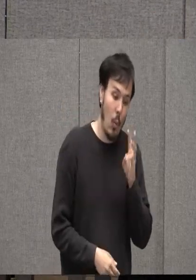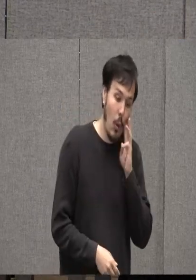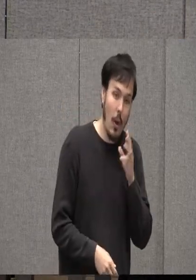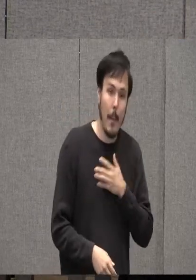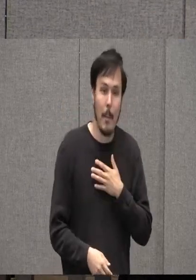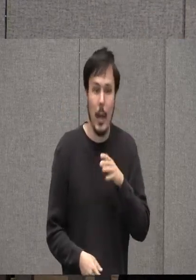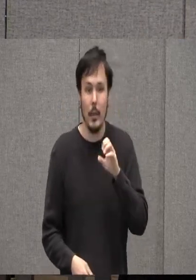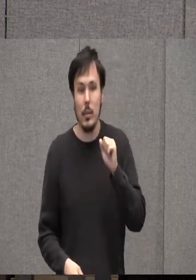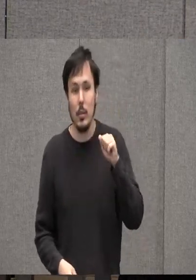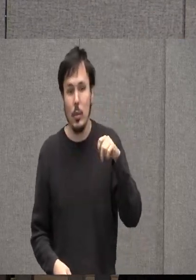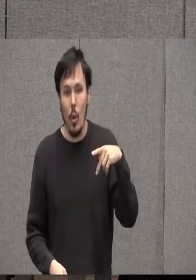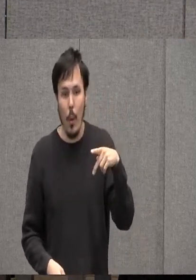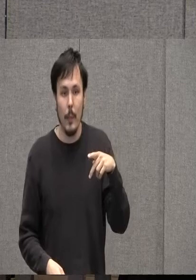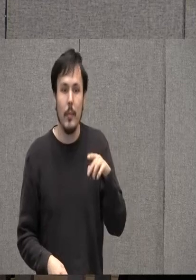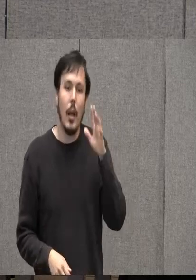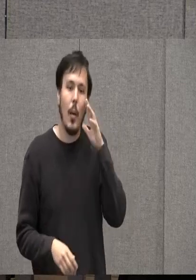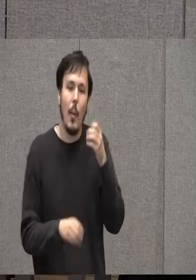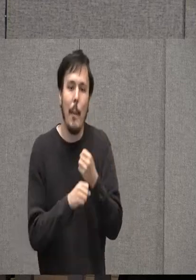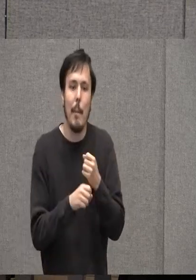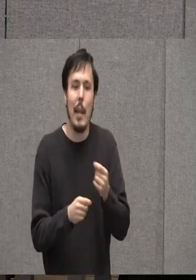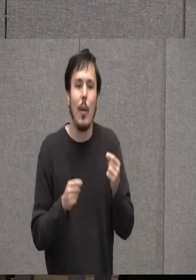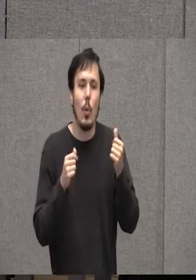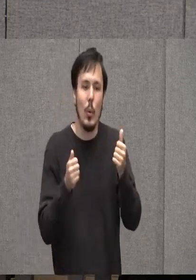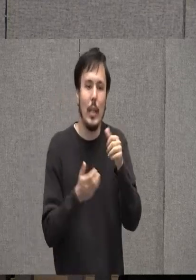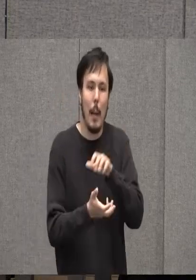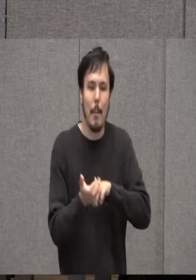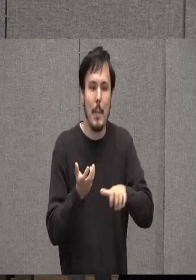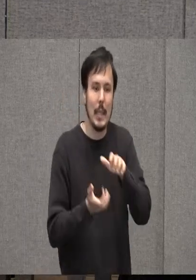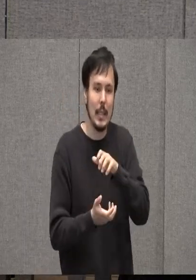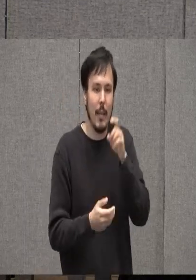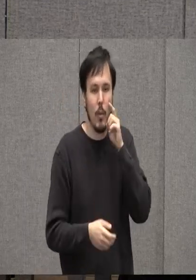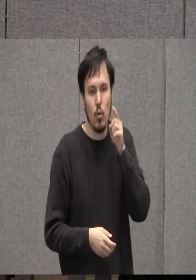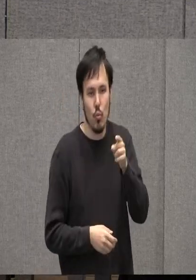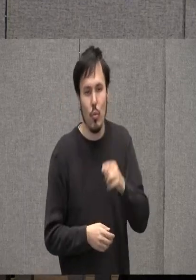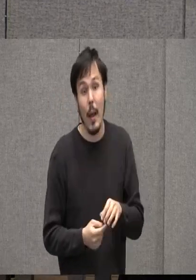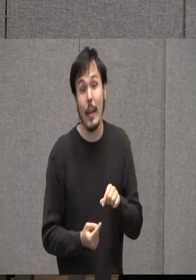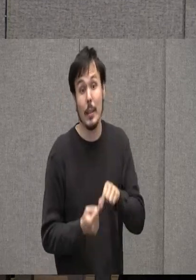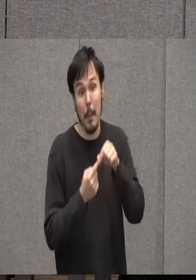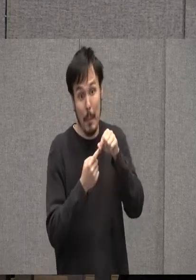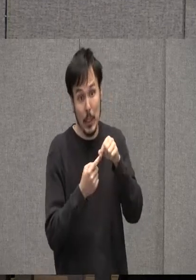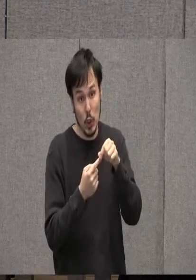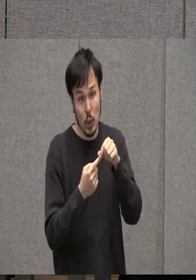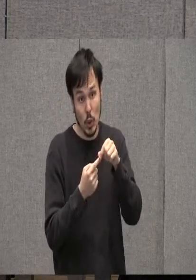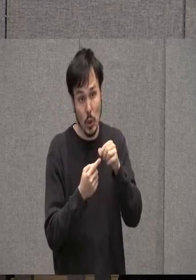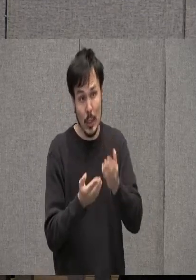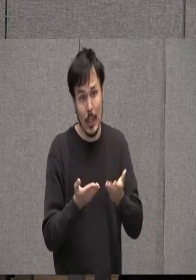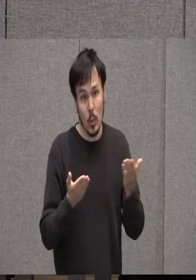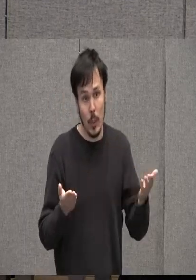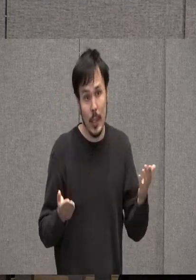I'm gonna make a quick little concoction for you. And the very special ingredient that is helpful